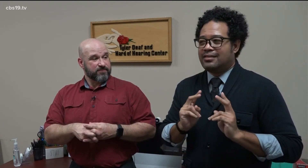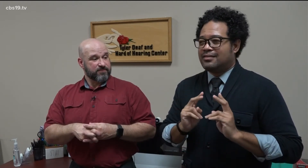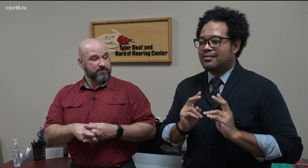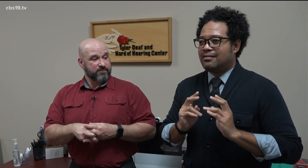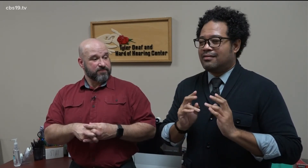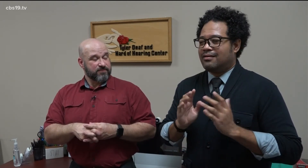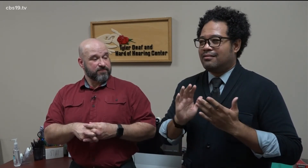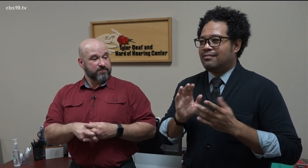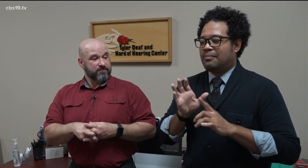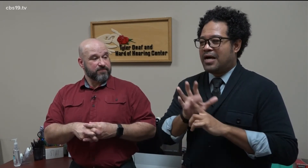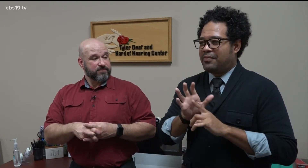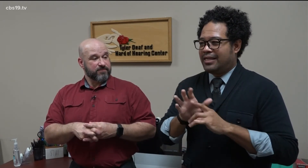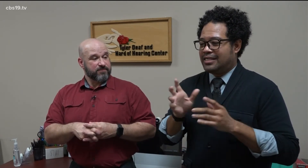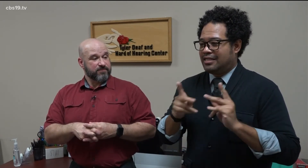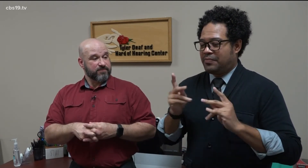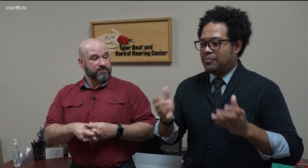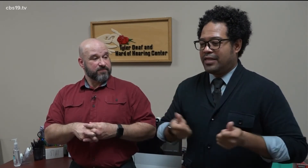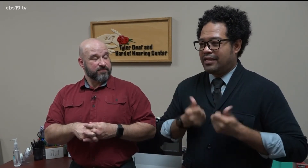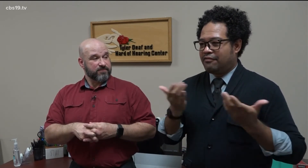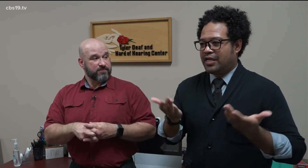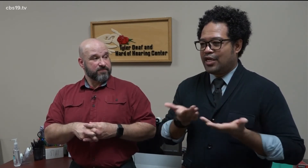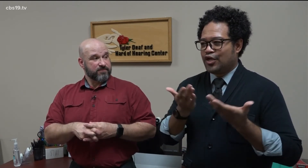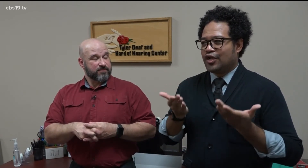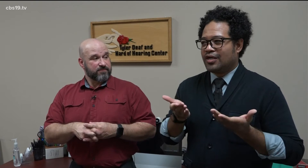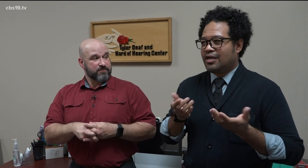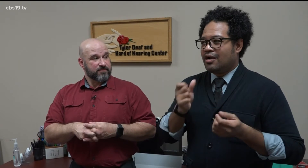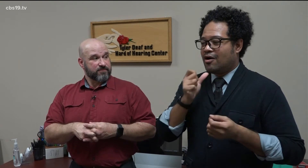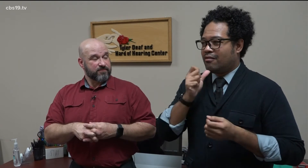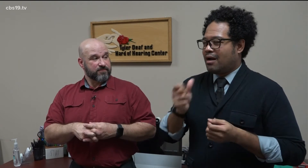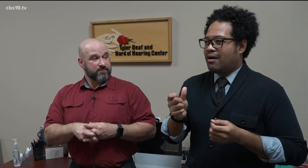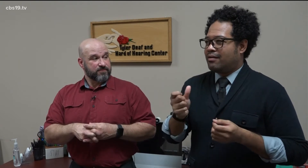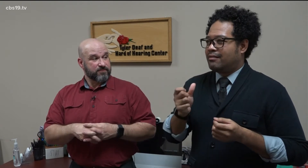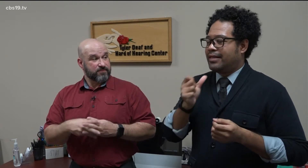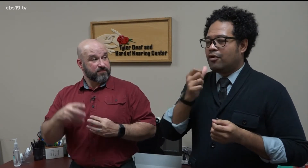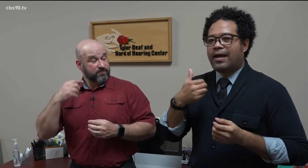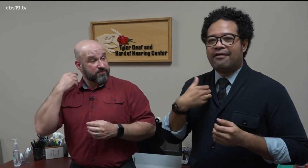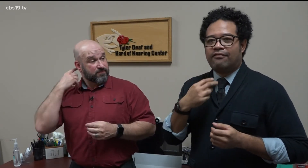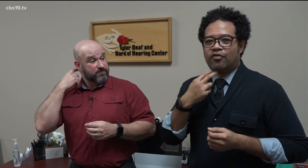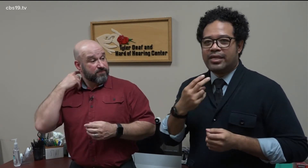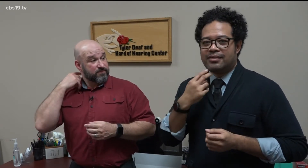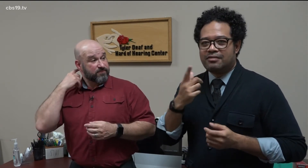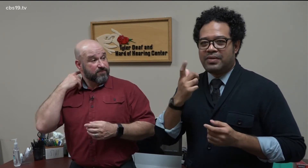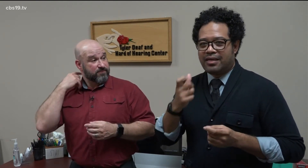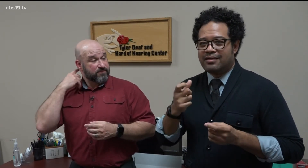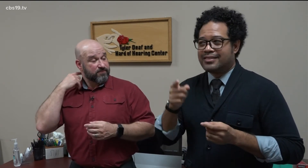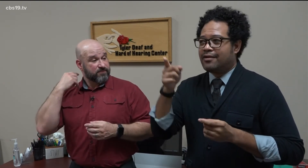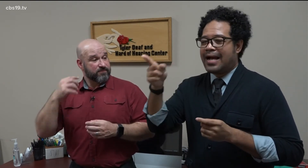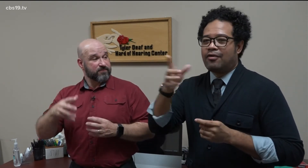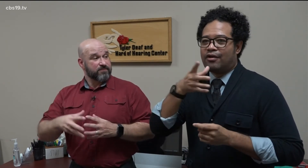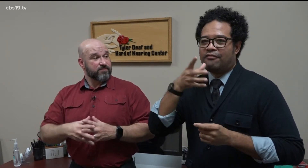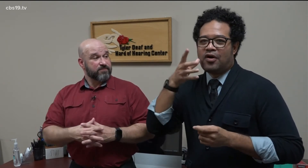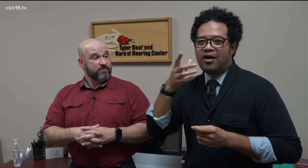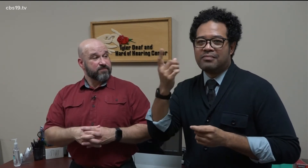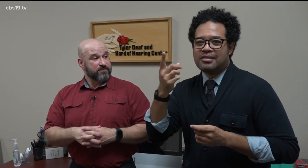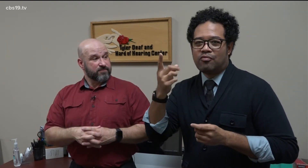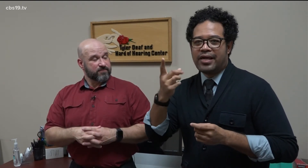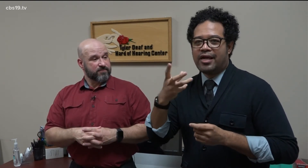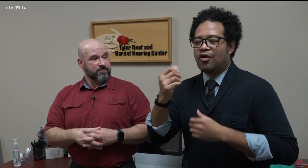It's the the population, the people that live here are not. They don't have a voice because they're out on a farm somewhere